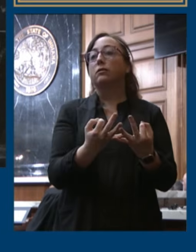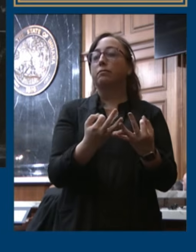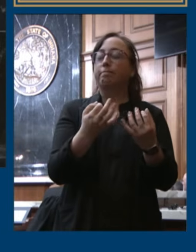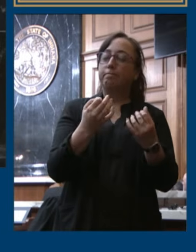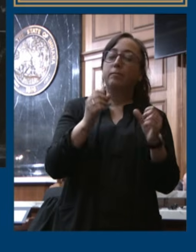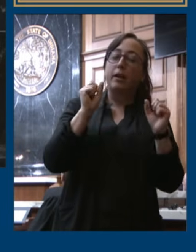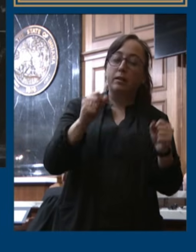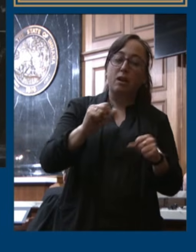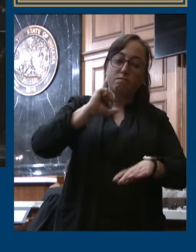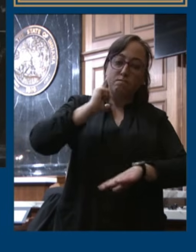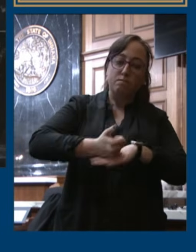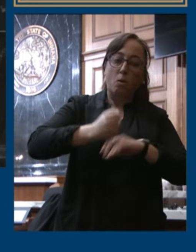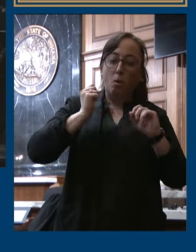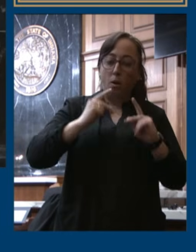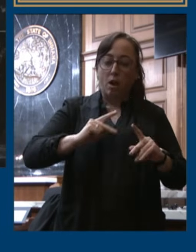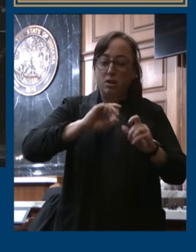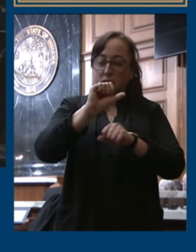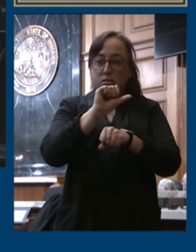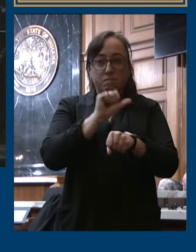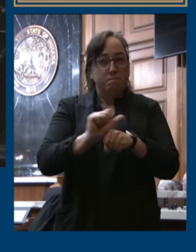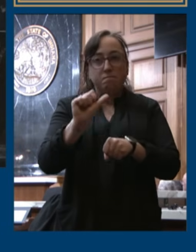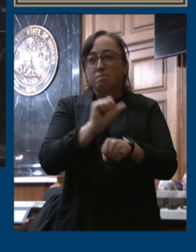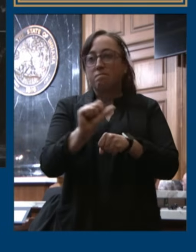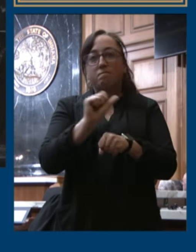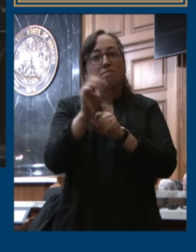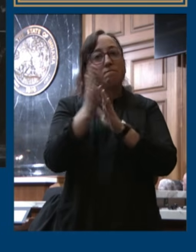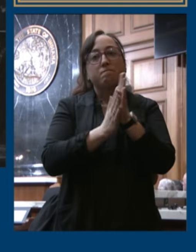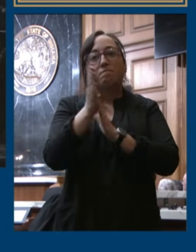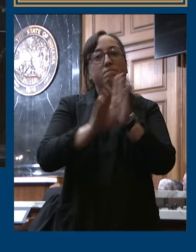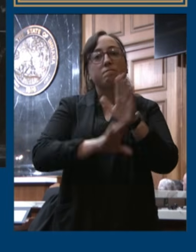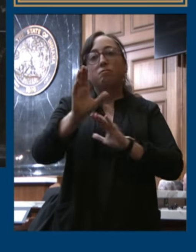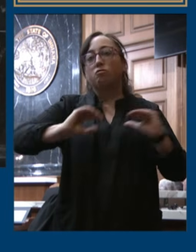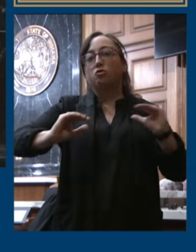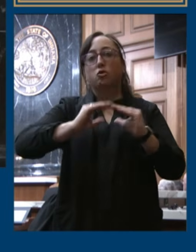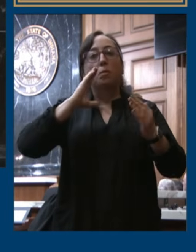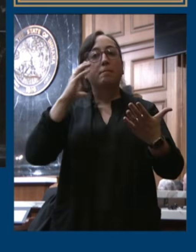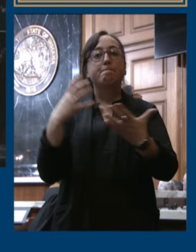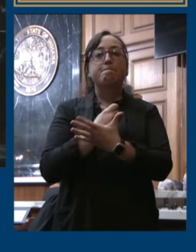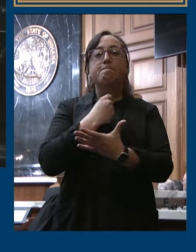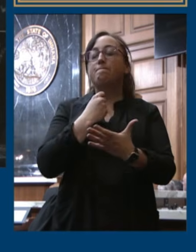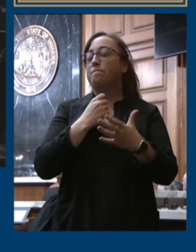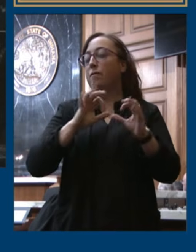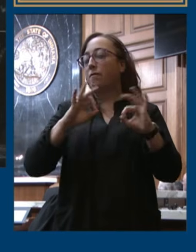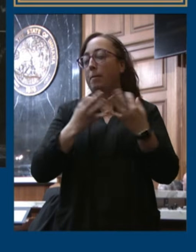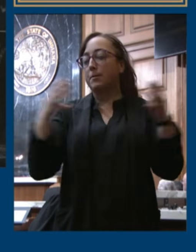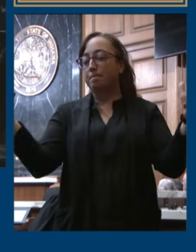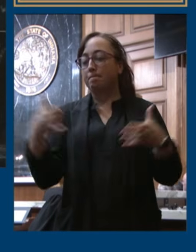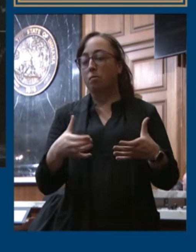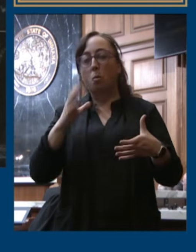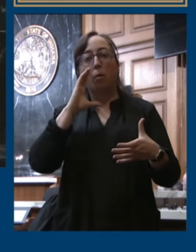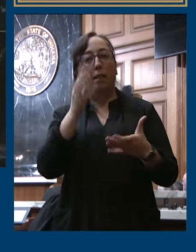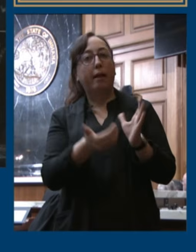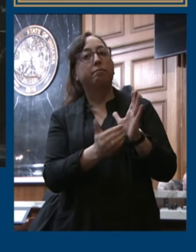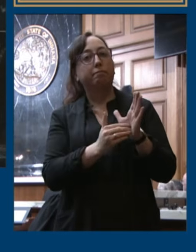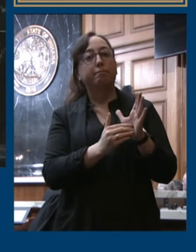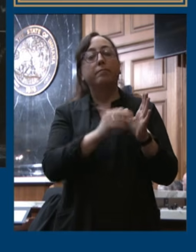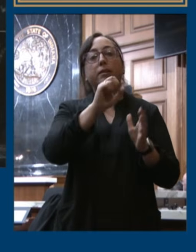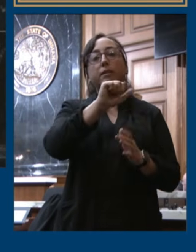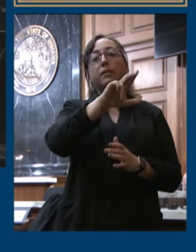FOOTING, CHILDREN RETURN HOME SOONER, AND JUSTICE FULFILLS ITS HIGHEST PURPOSE. JANET, SAVANNAH, AND HER PUBLIC DEFENDER KATIE ARE HERE TODAY.